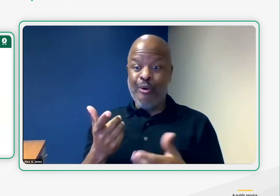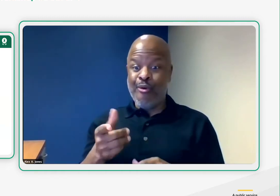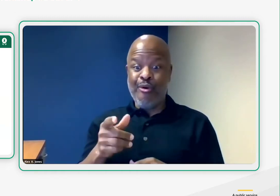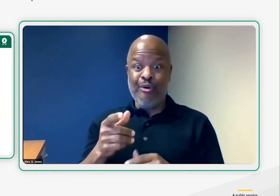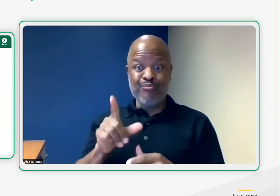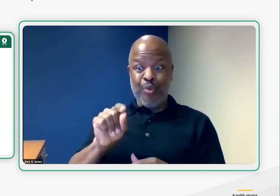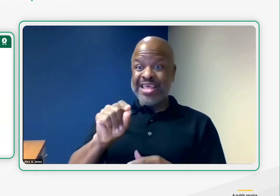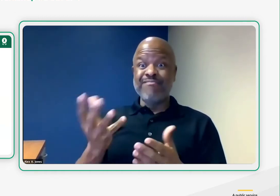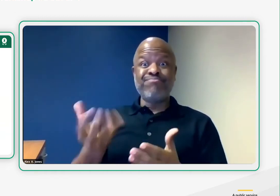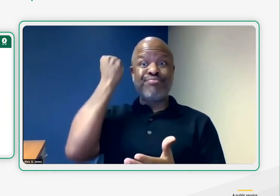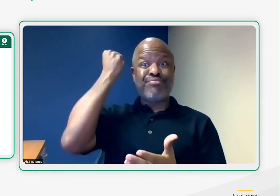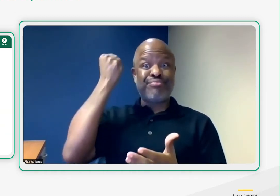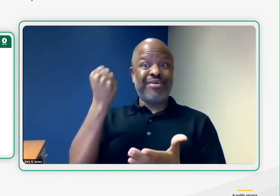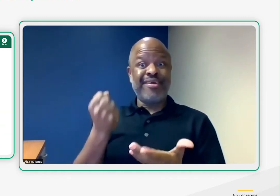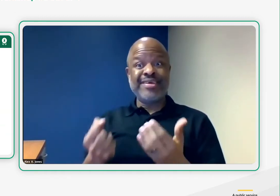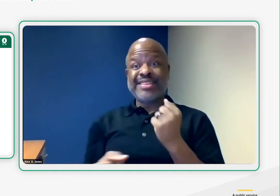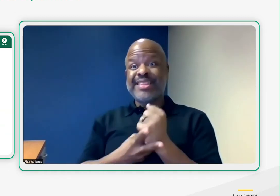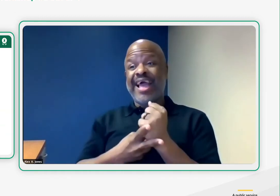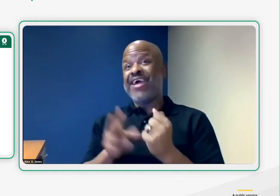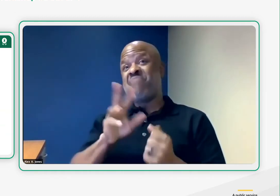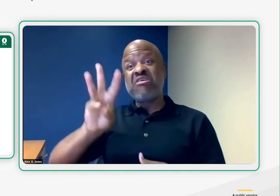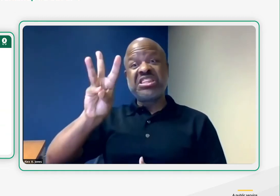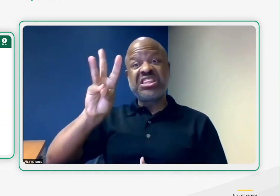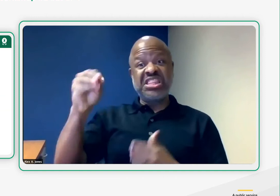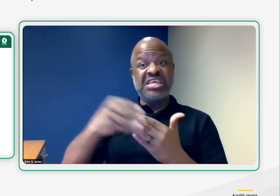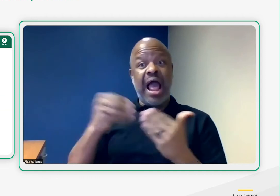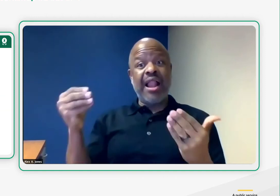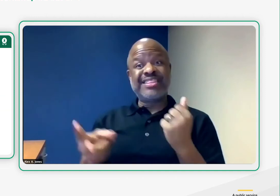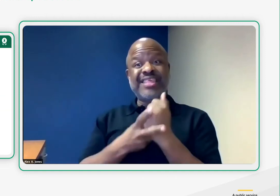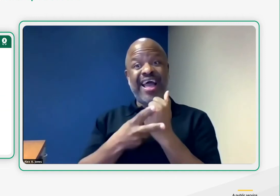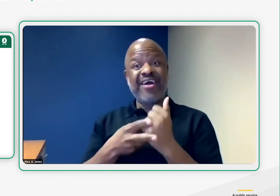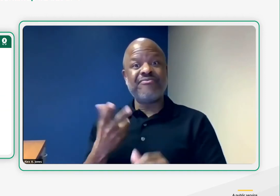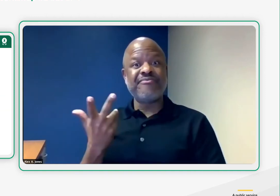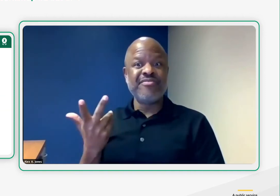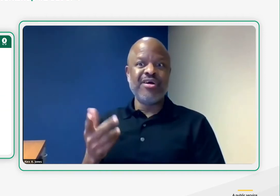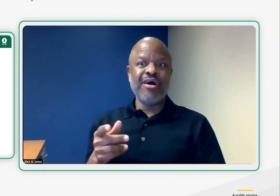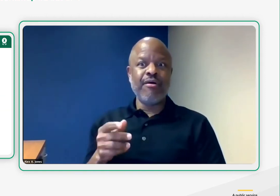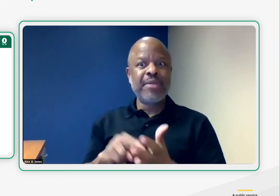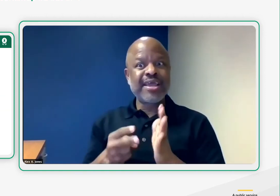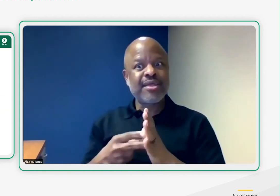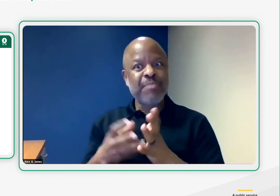Of course it's a steal! I'll go ahead and buy it. I'm saving $60.